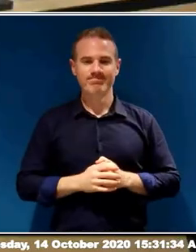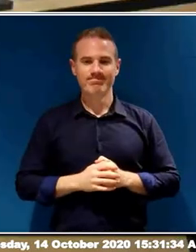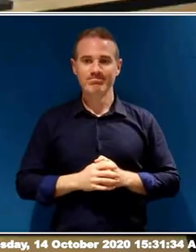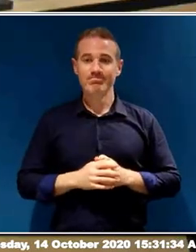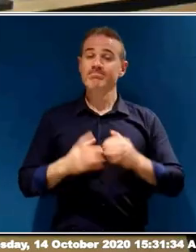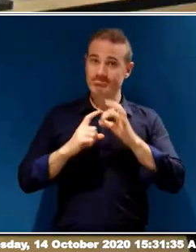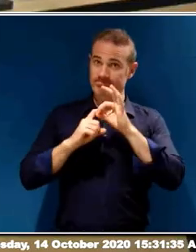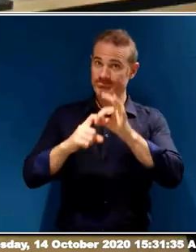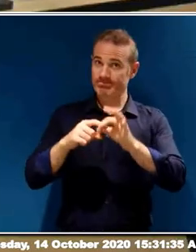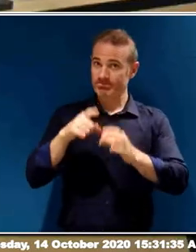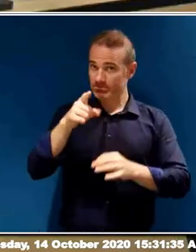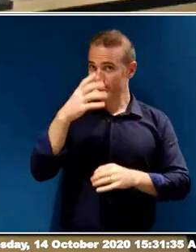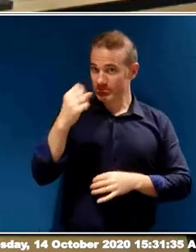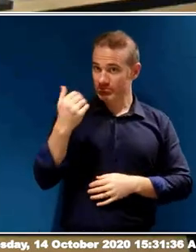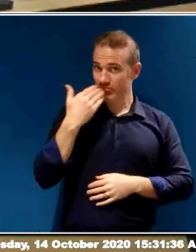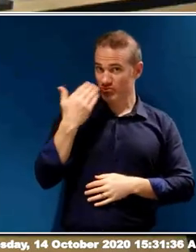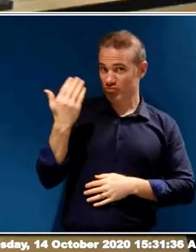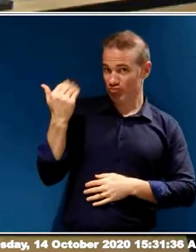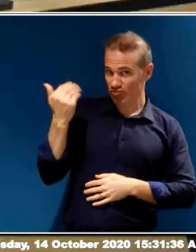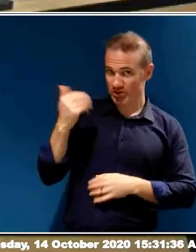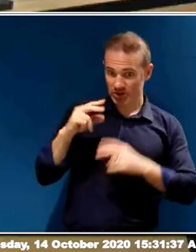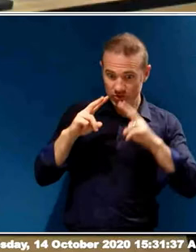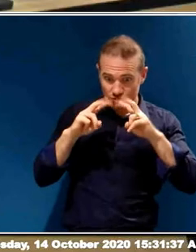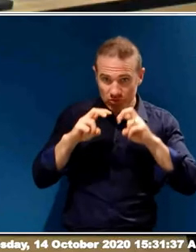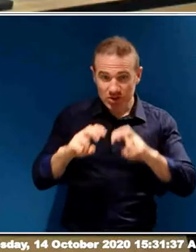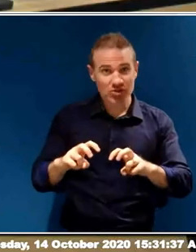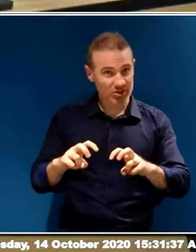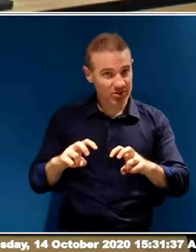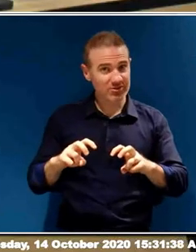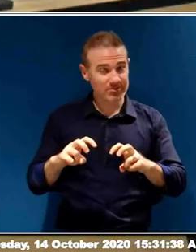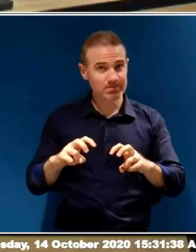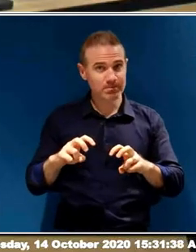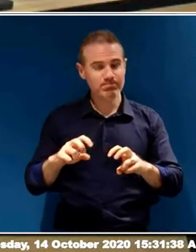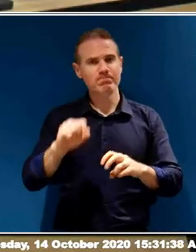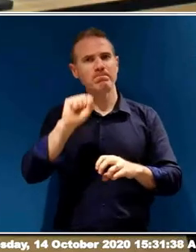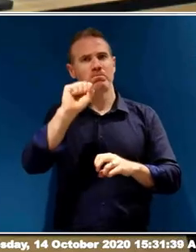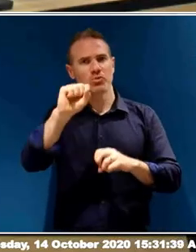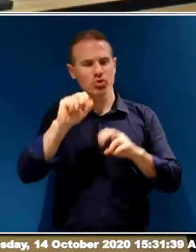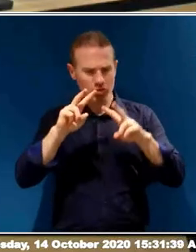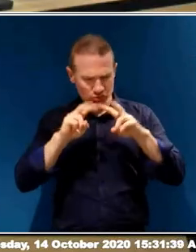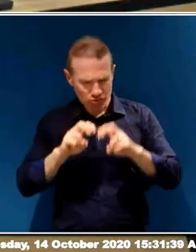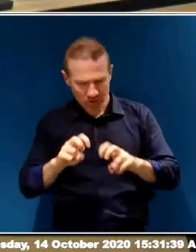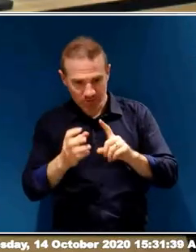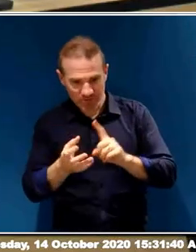results of that research is that 30 per cent of schools, approximately, across